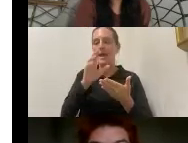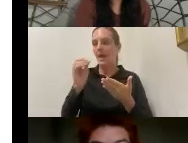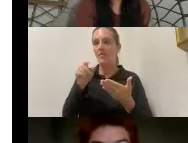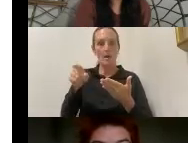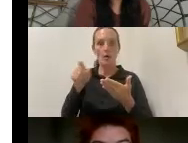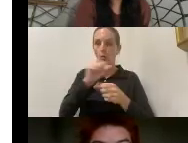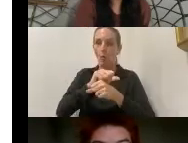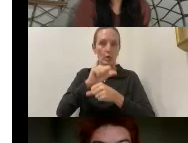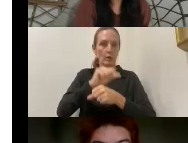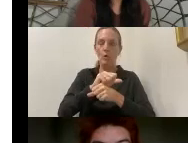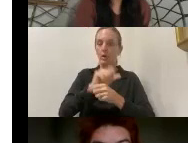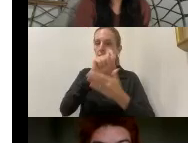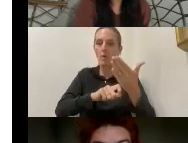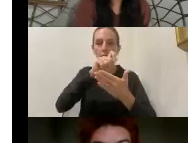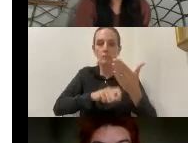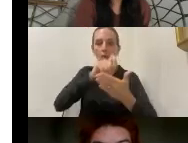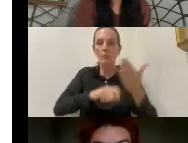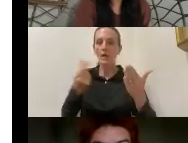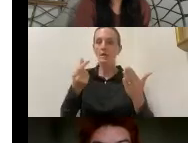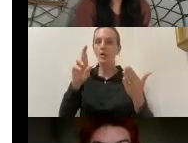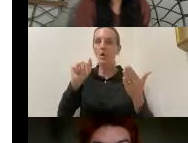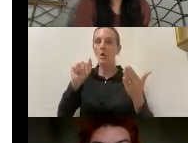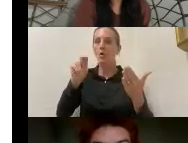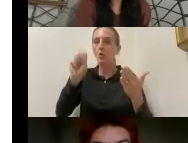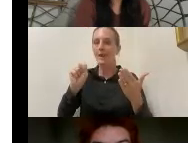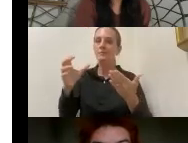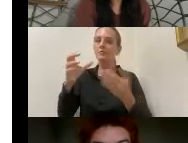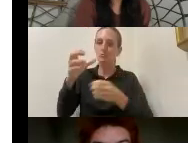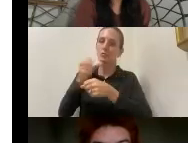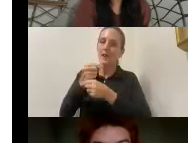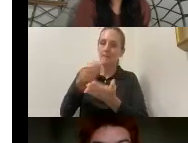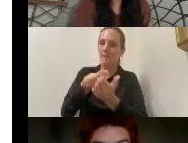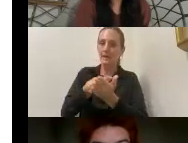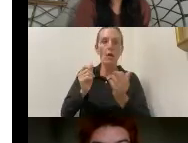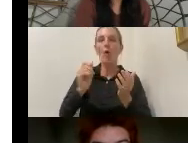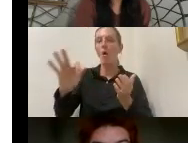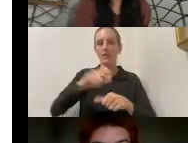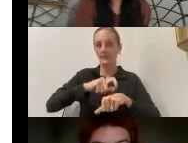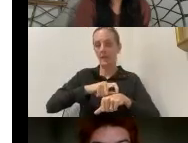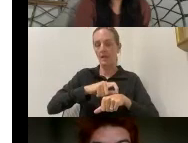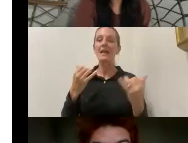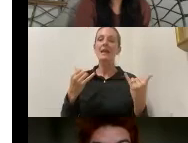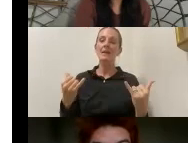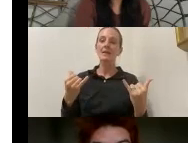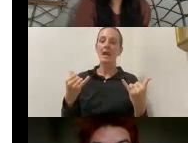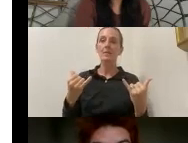And we are working on getting recognition especially from Whistler and Pemberton.